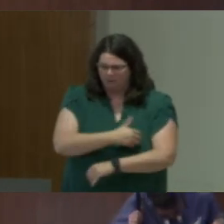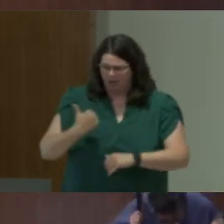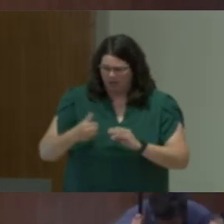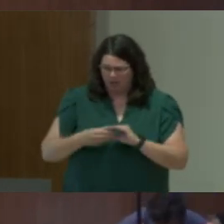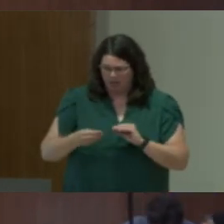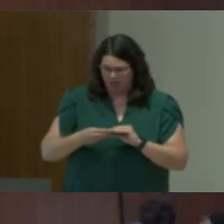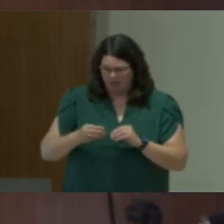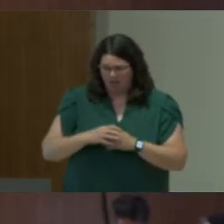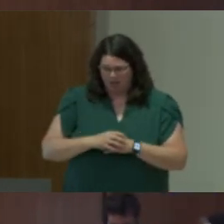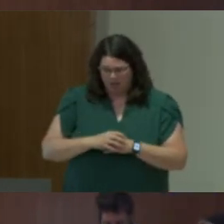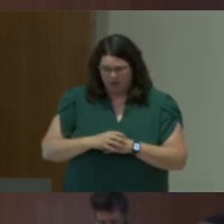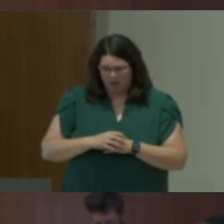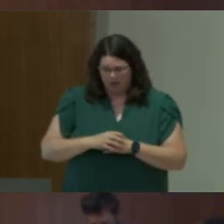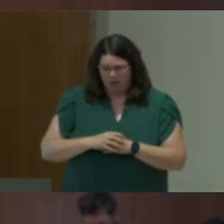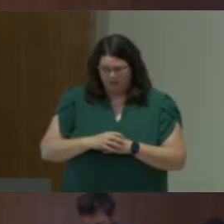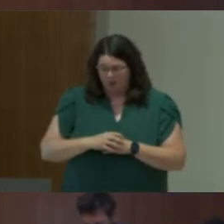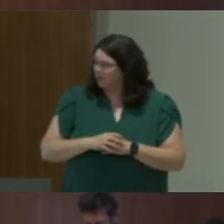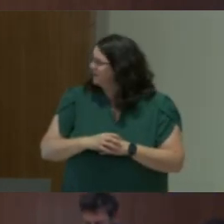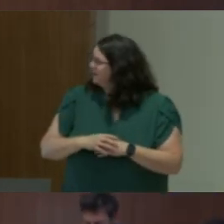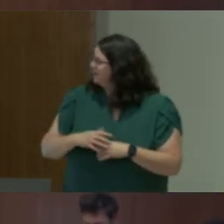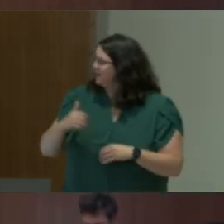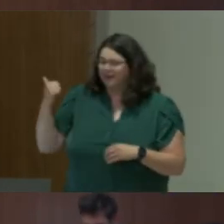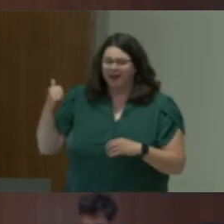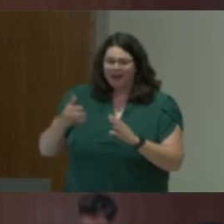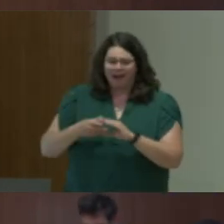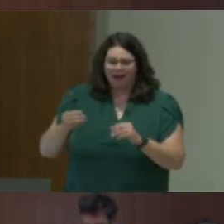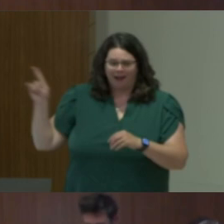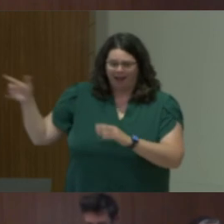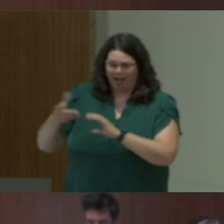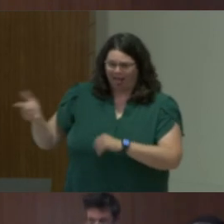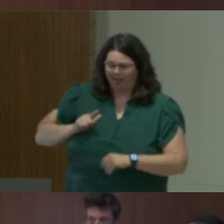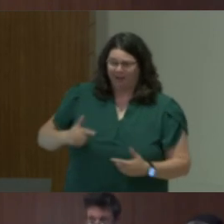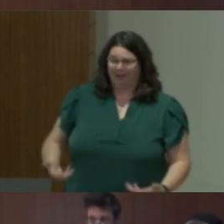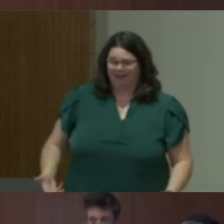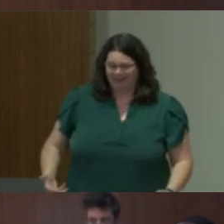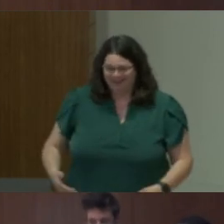And I forgot he speaks Italian as well. Just to add to it... We're running very ahead of time.